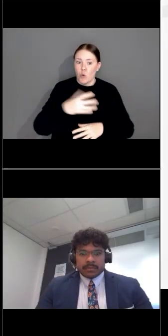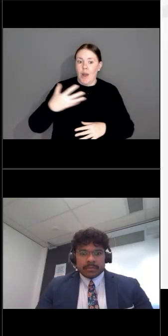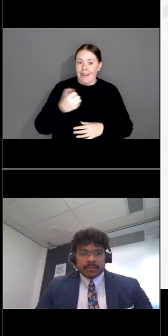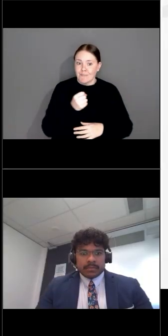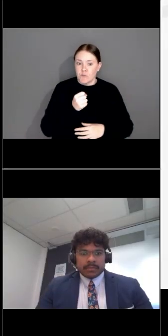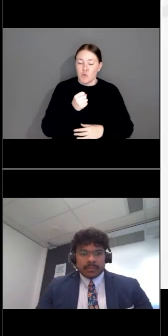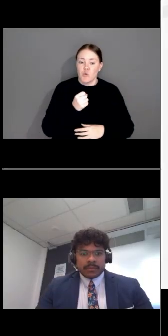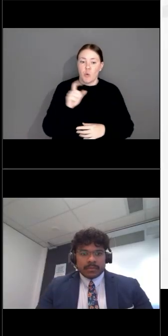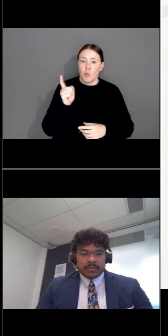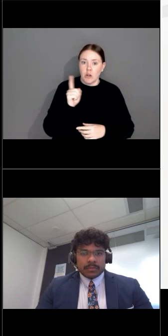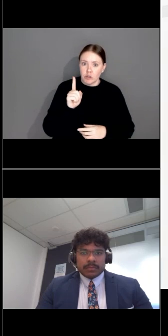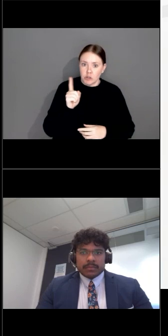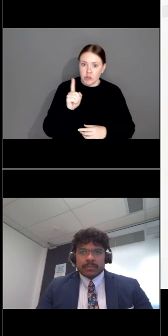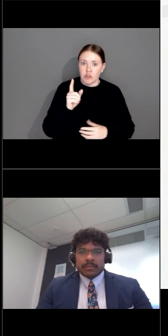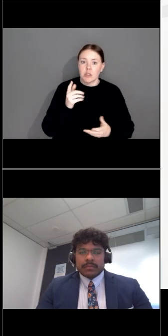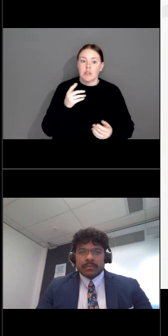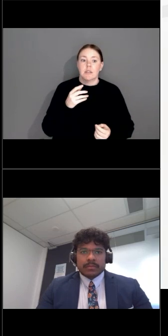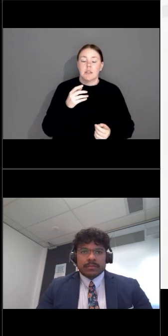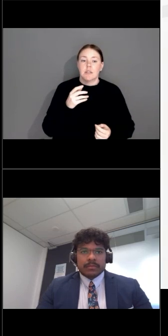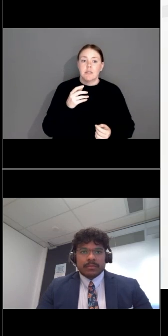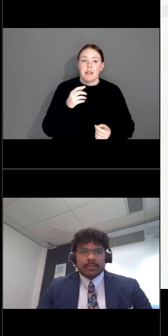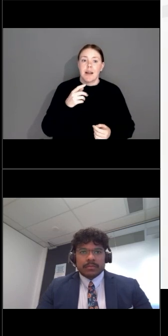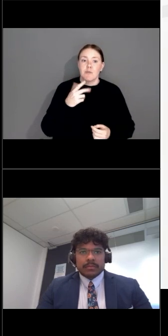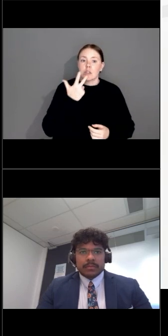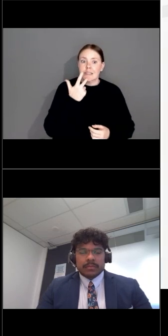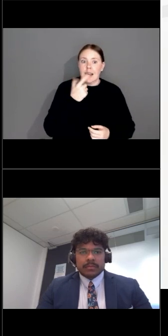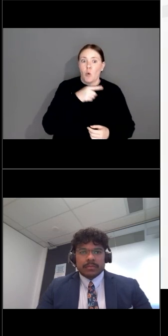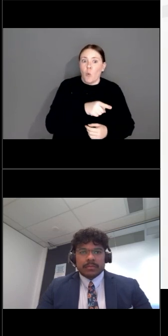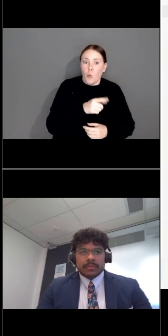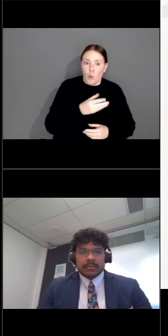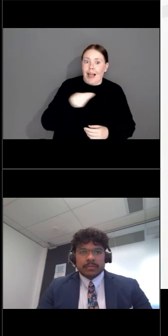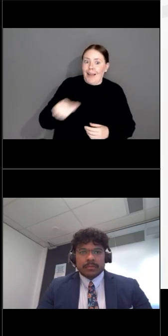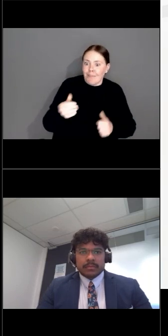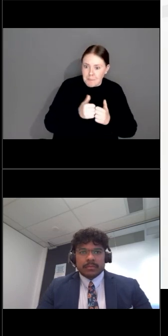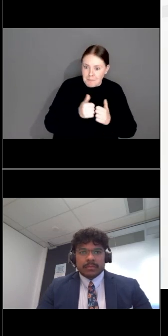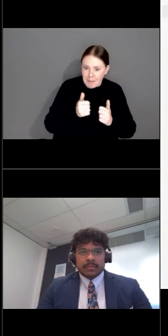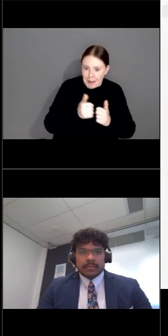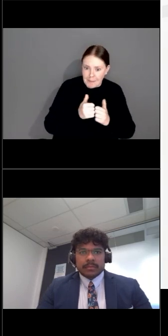and Jack says and someone else plays Jack and you have to now explain because Jack asked the